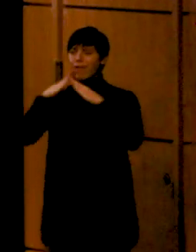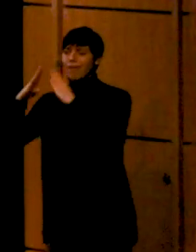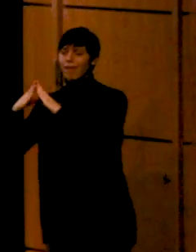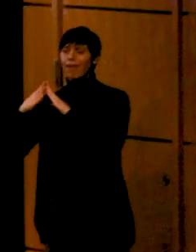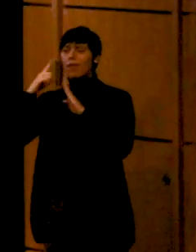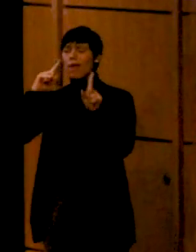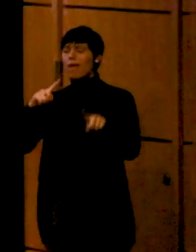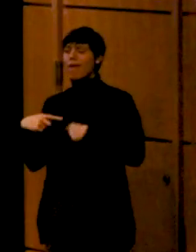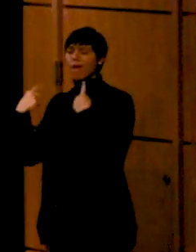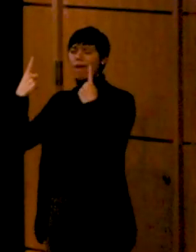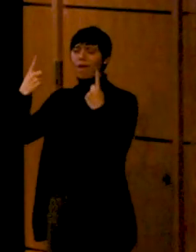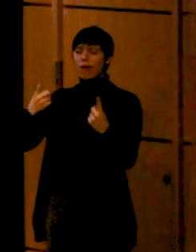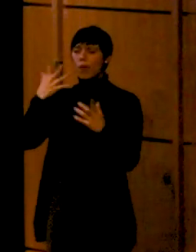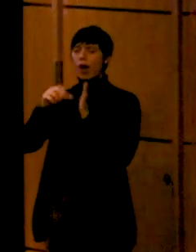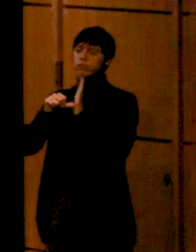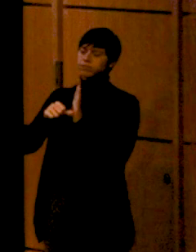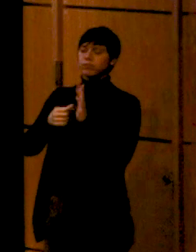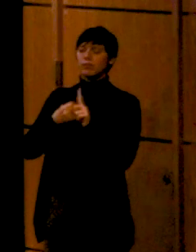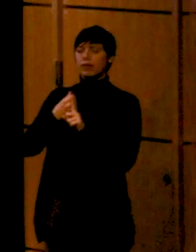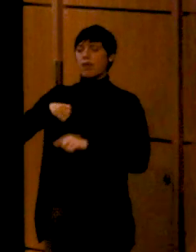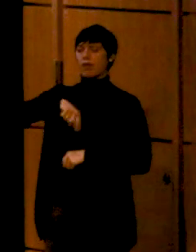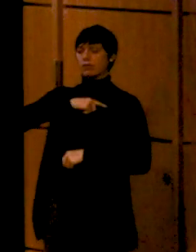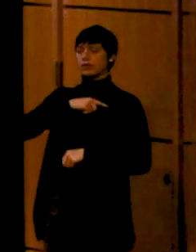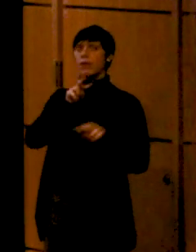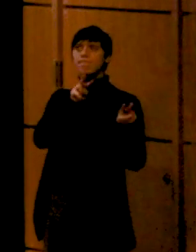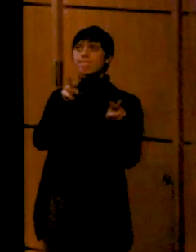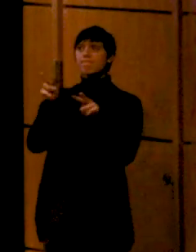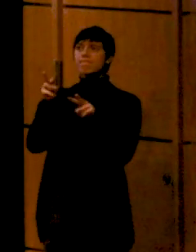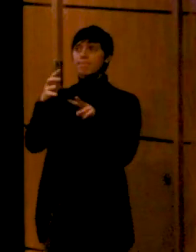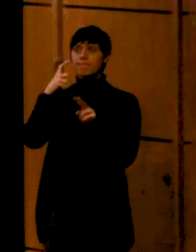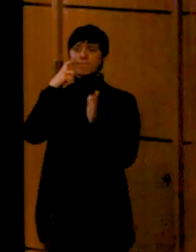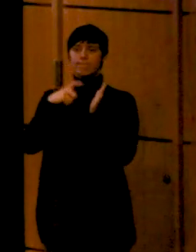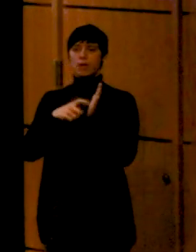Their presence and constant reminders of our special place in the world, the significance